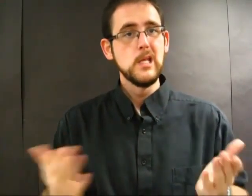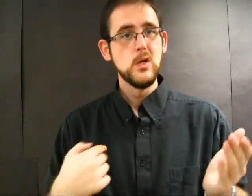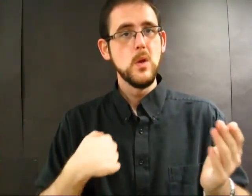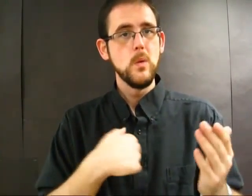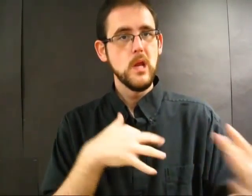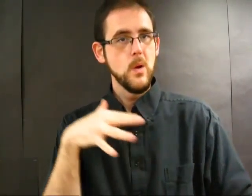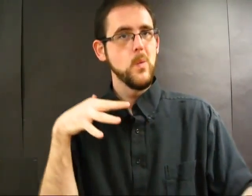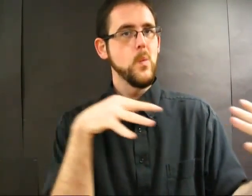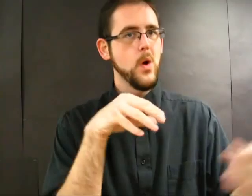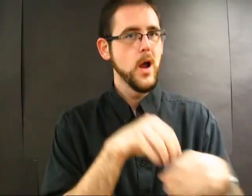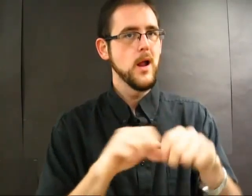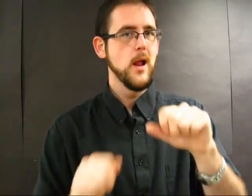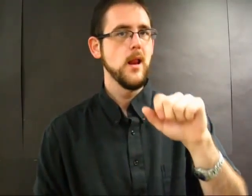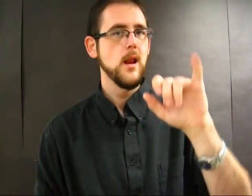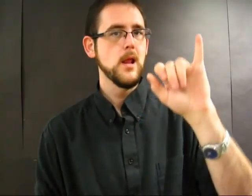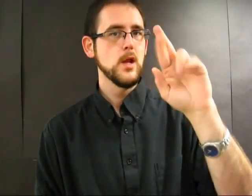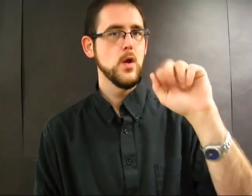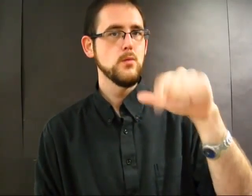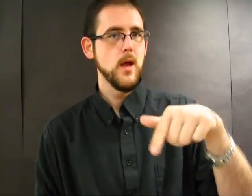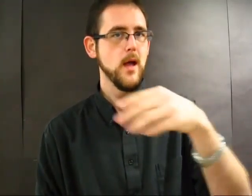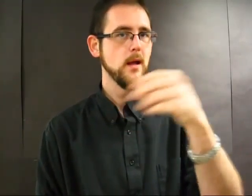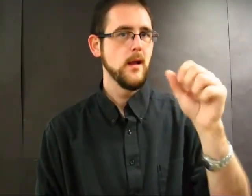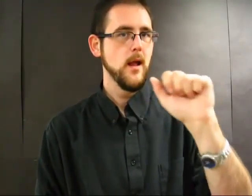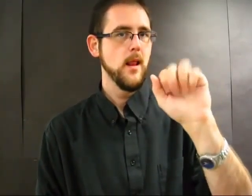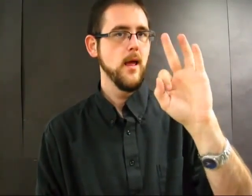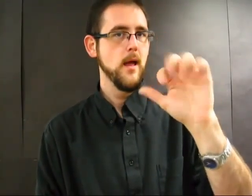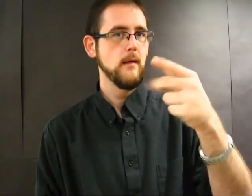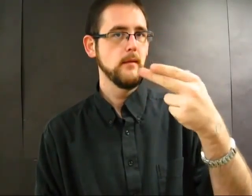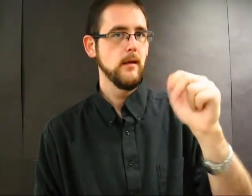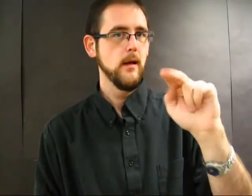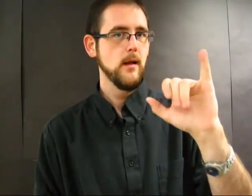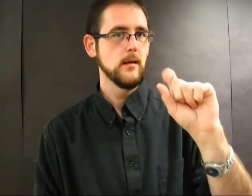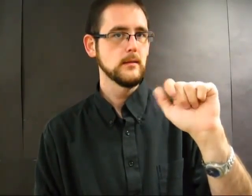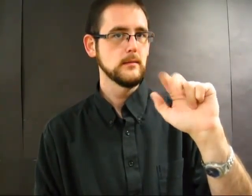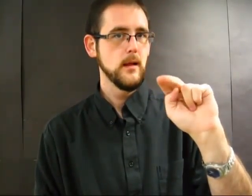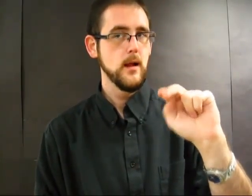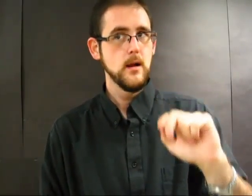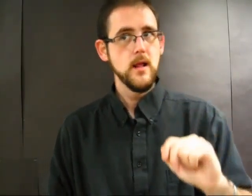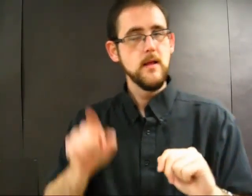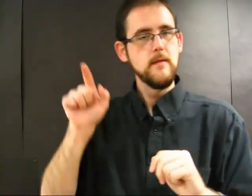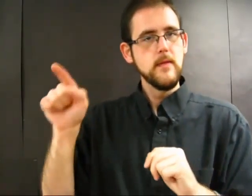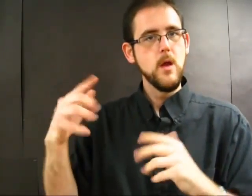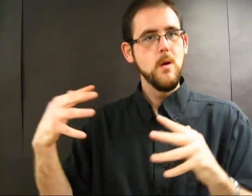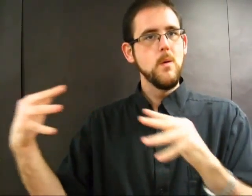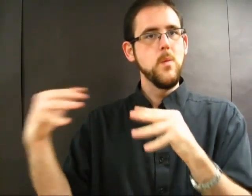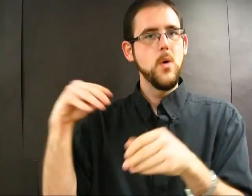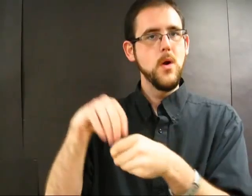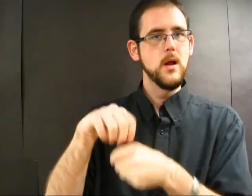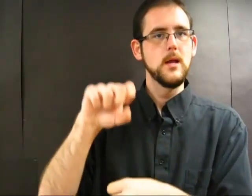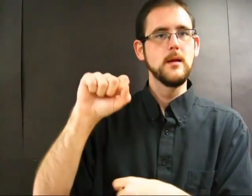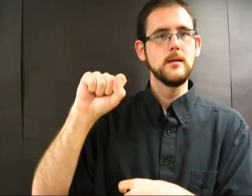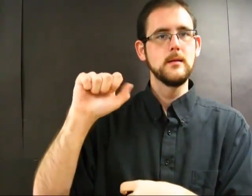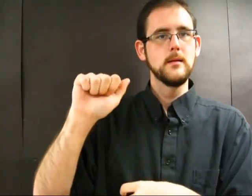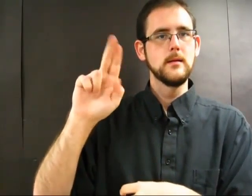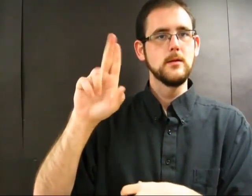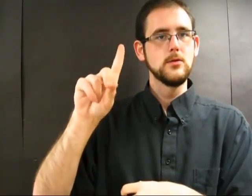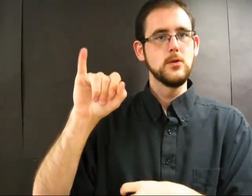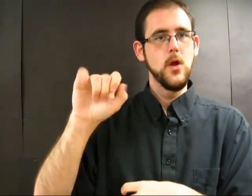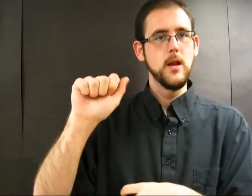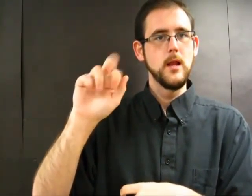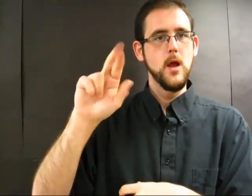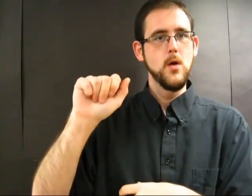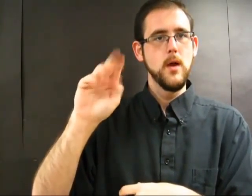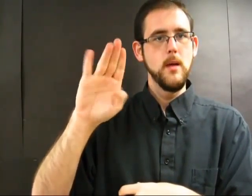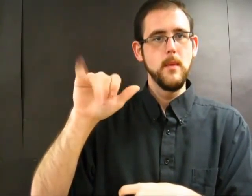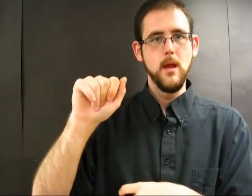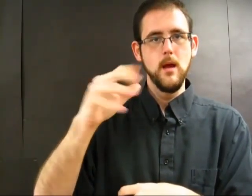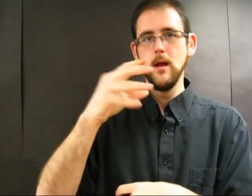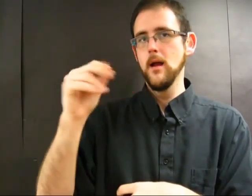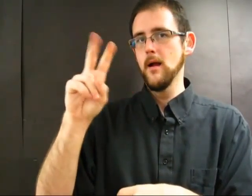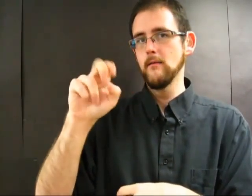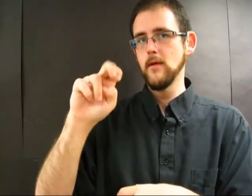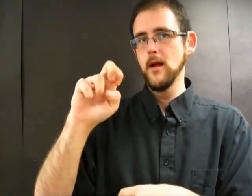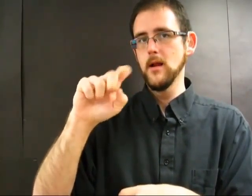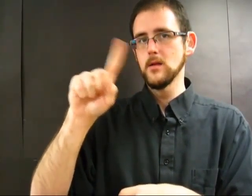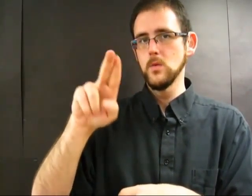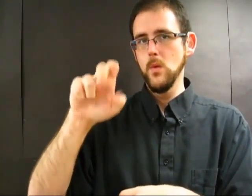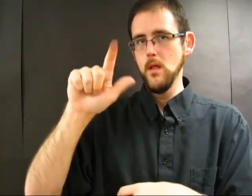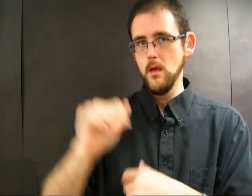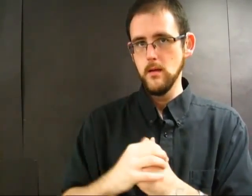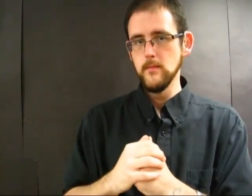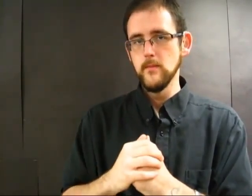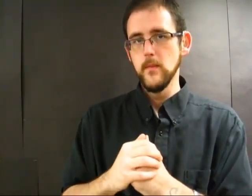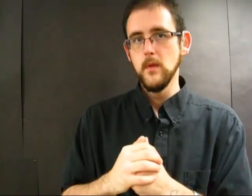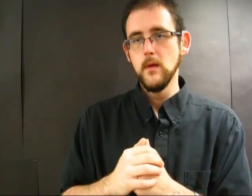Here, we went to war in Iraq and Afghanistan; there, it's Saudi Arabia and Venezuela.